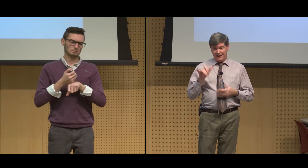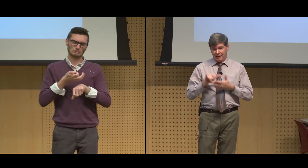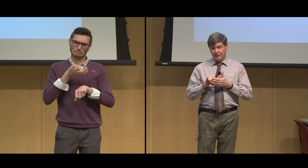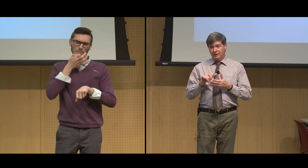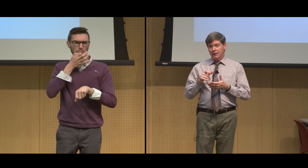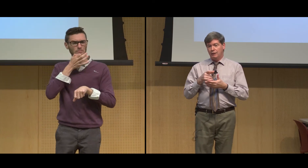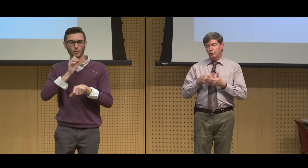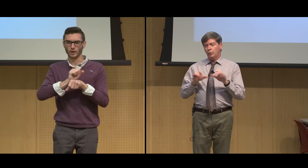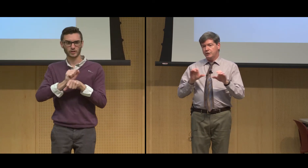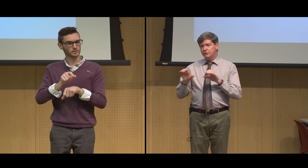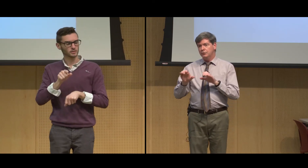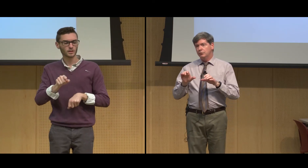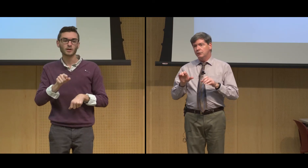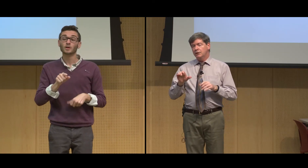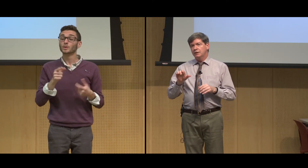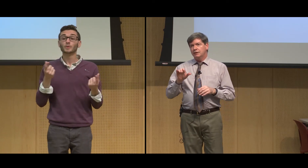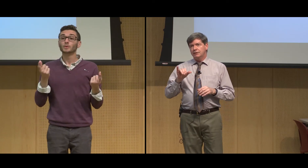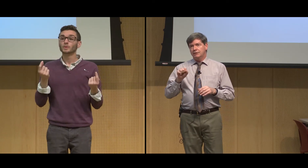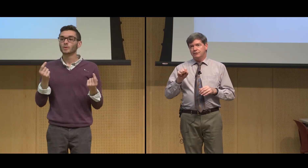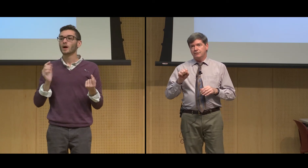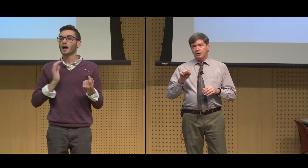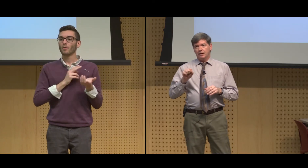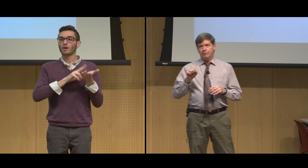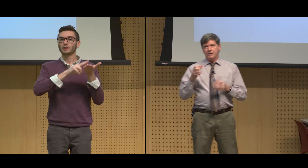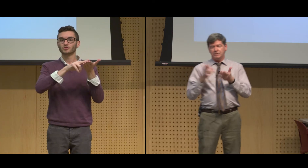and what we do is these contracts